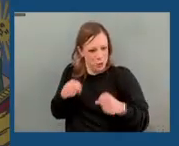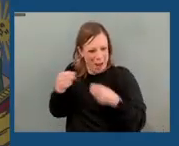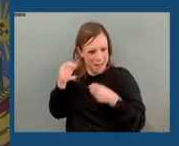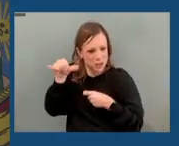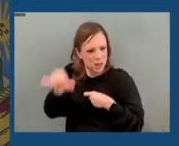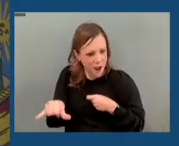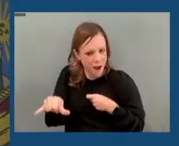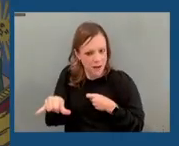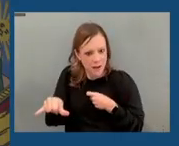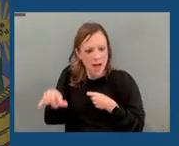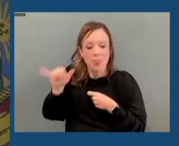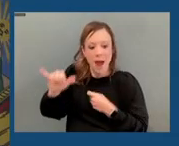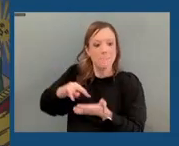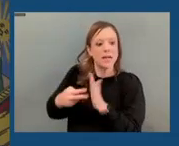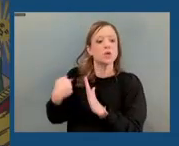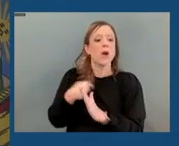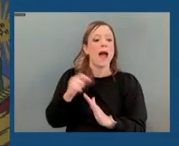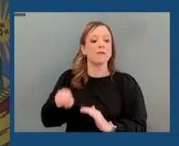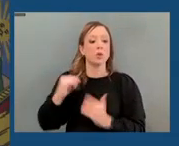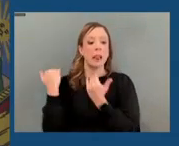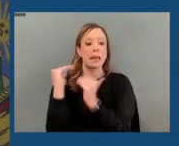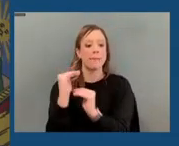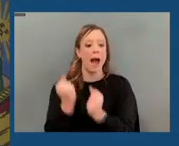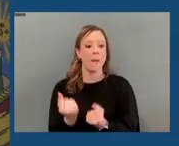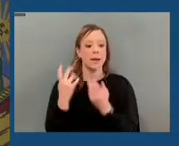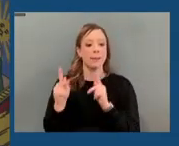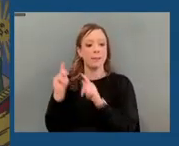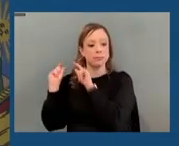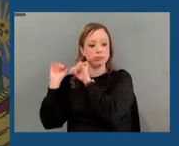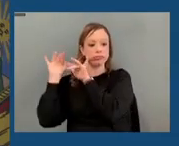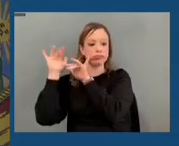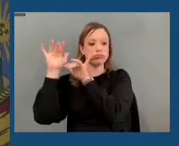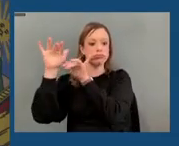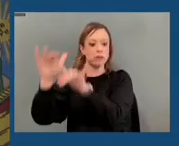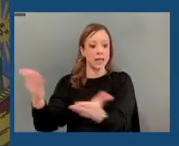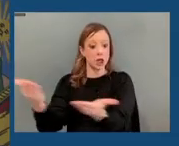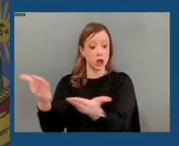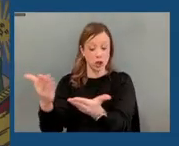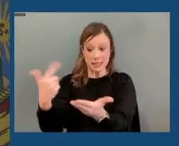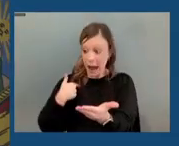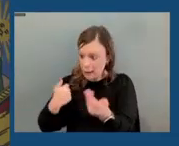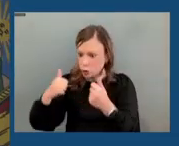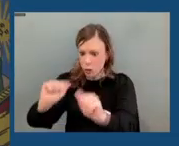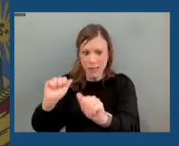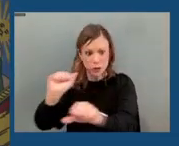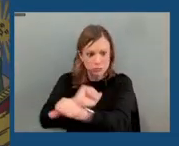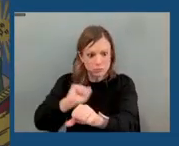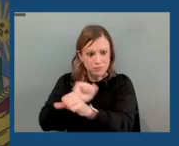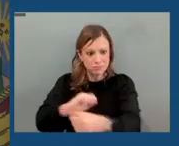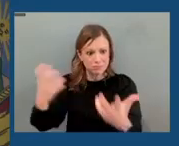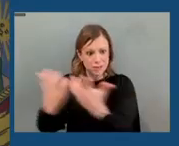the flow of people coming here while I'm working hard to get jobs and opportunities for those who are here, who are legally eligible.